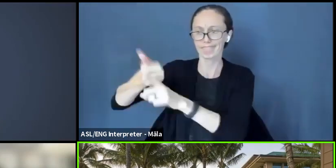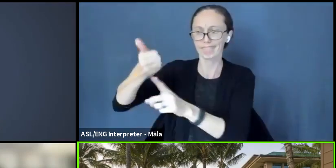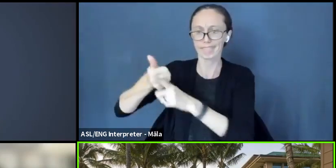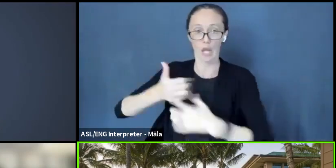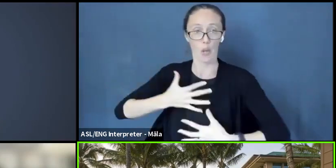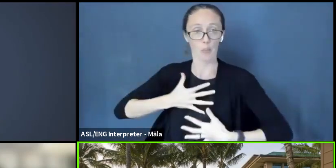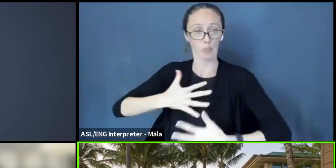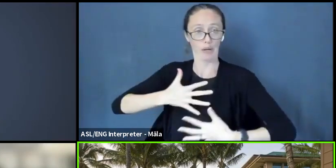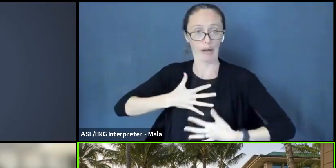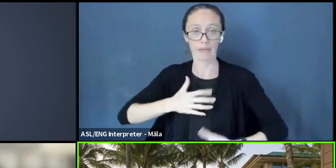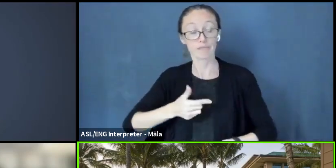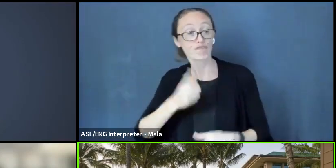oxygen by themselves.